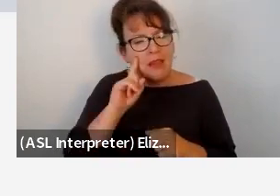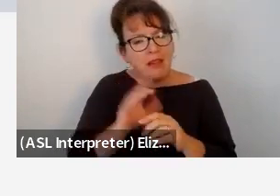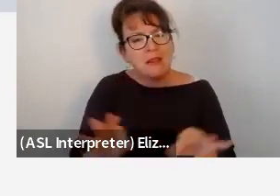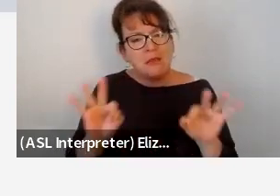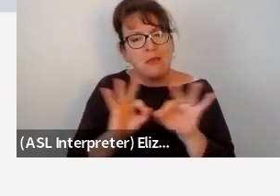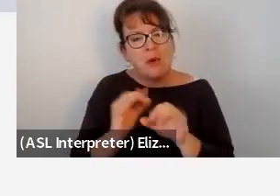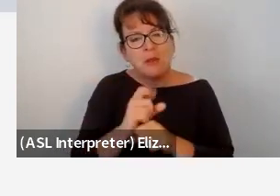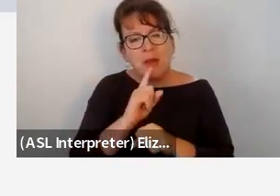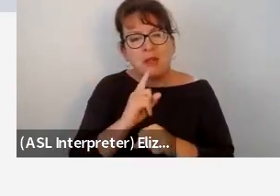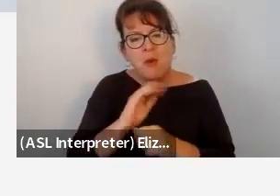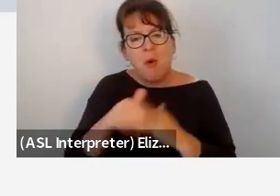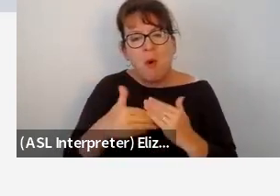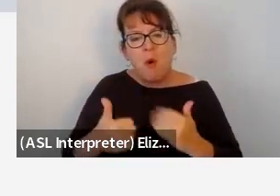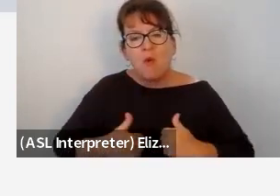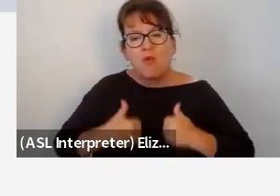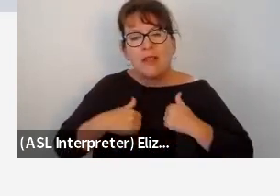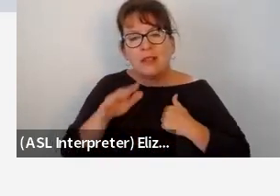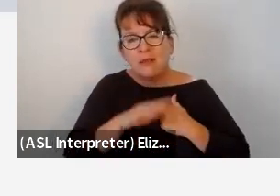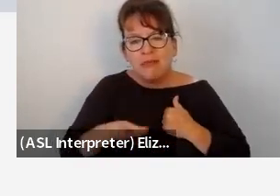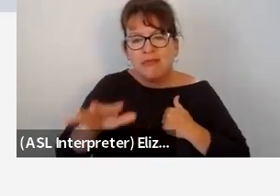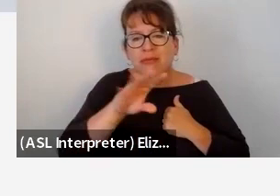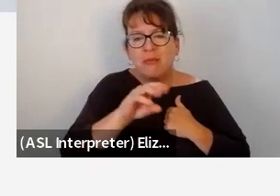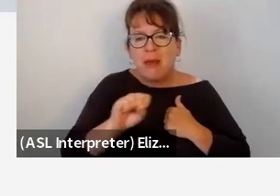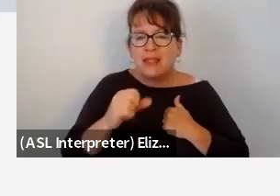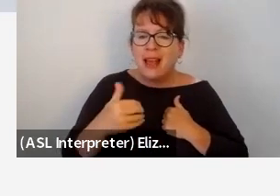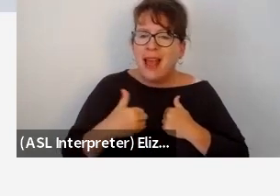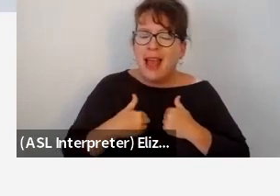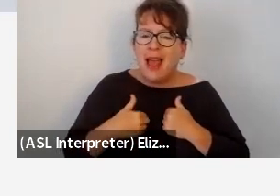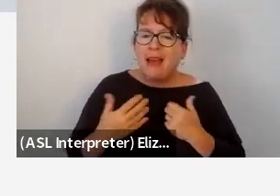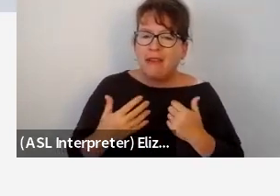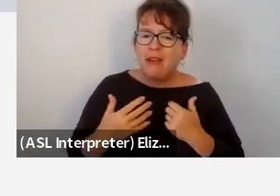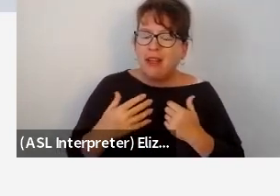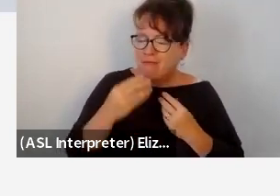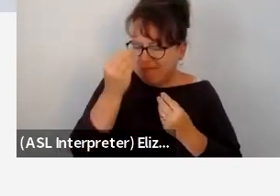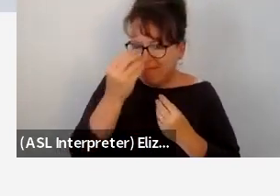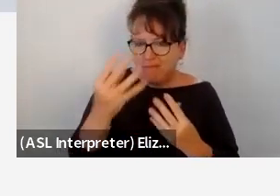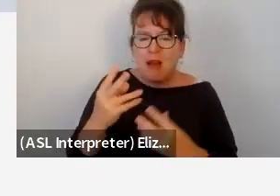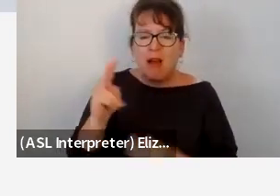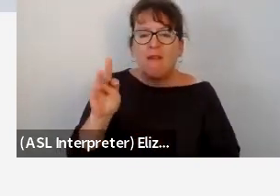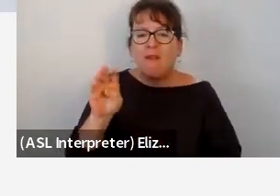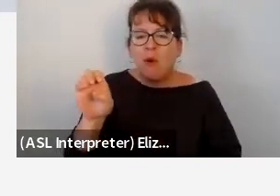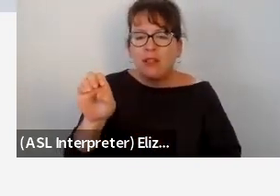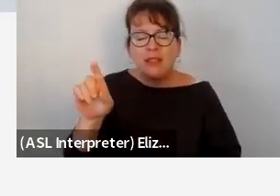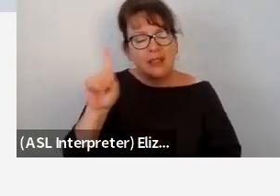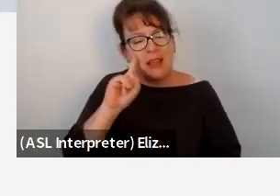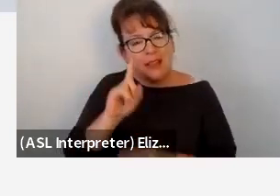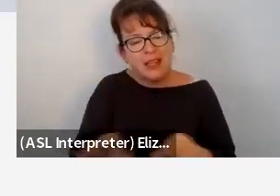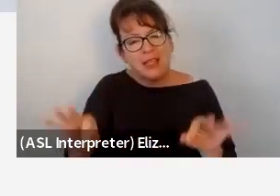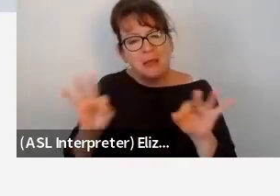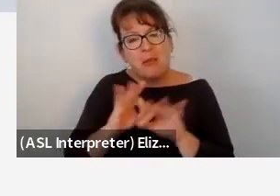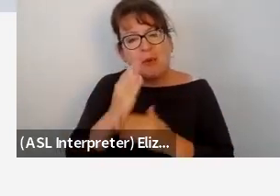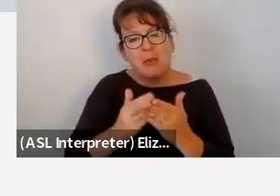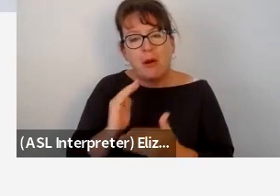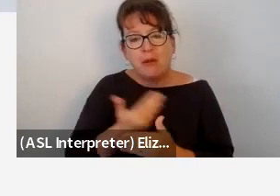for example, that products taking place in tribal areas or dray truck projects. In terms of project